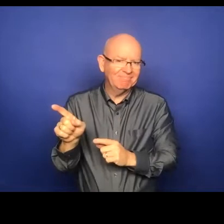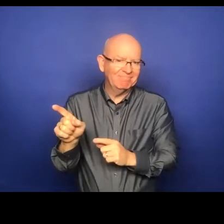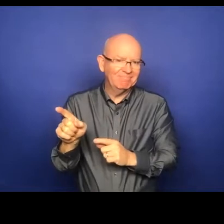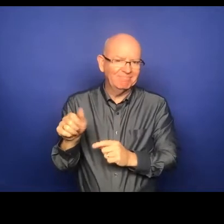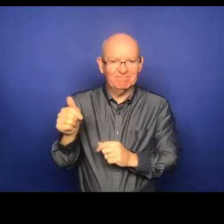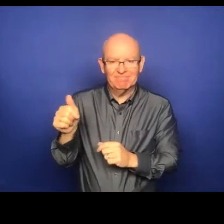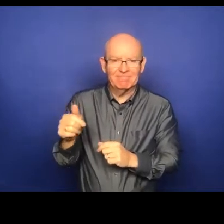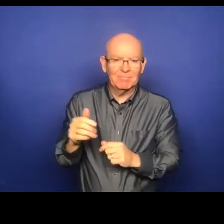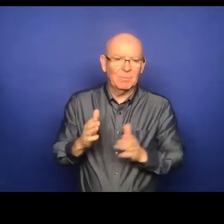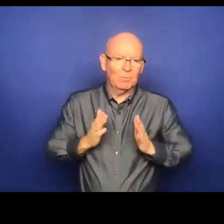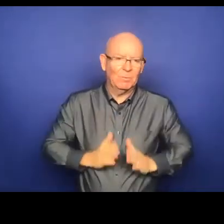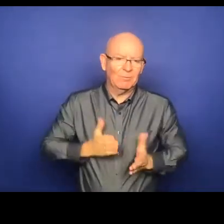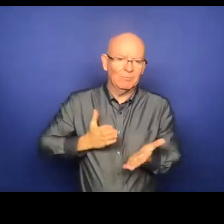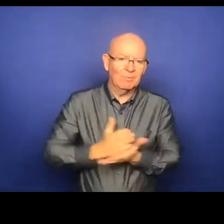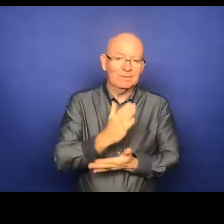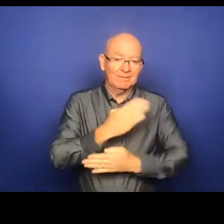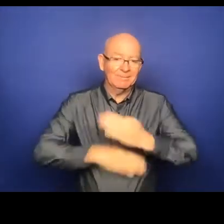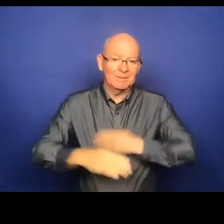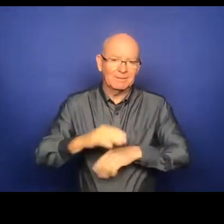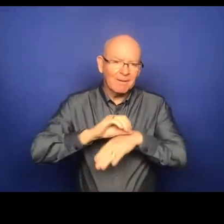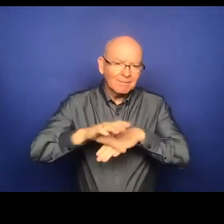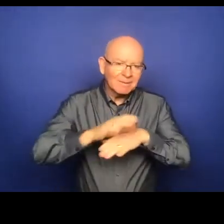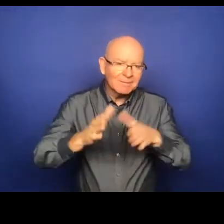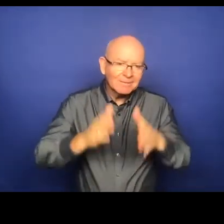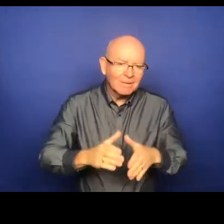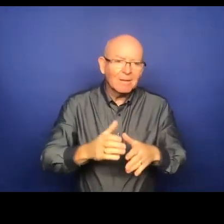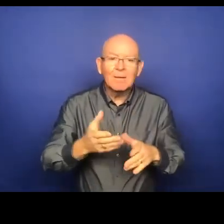you, everybody. I would like to welcome you all to this event